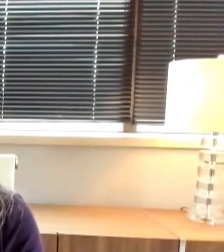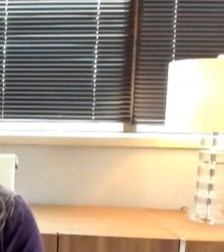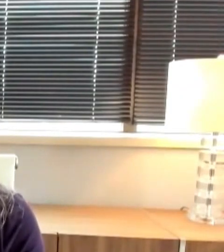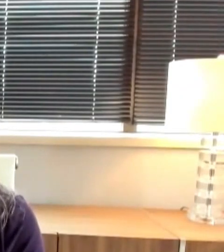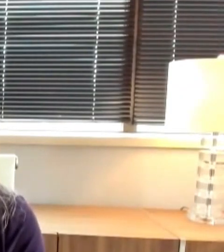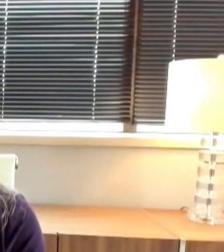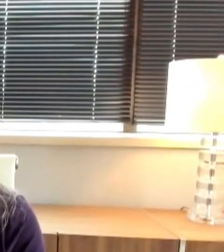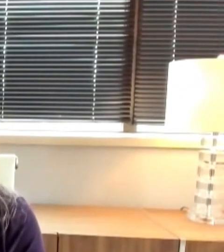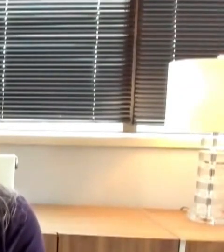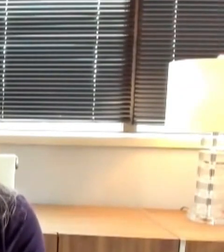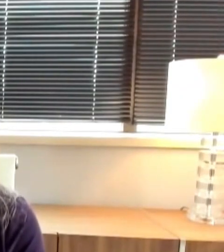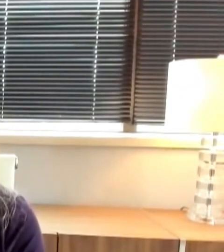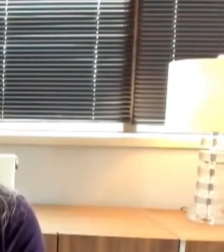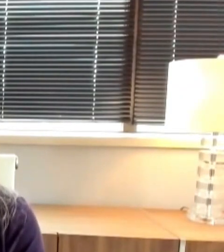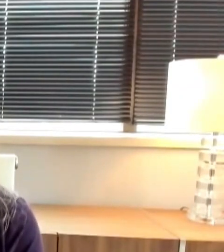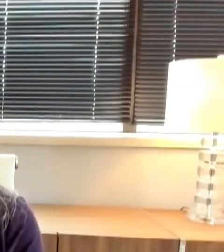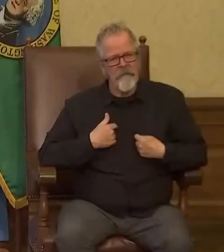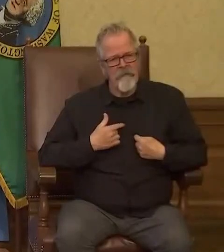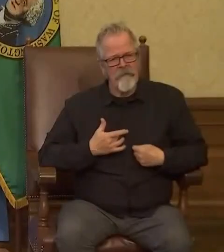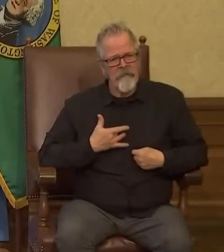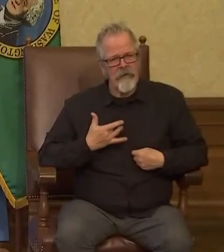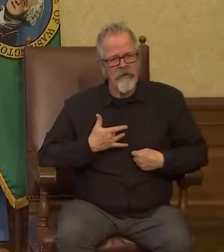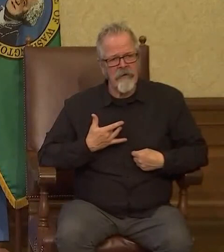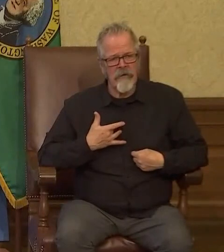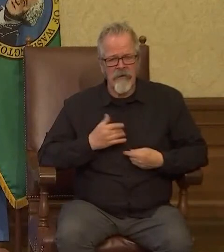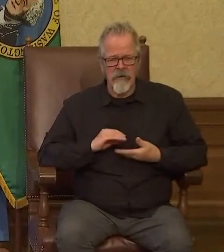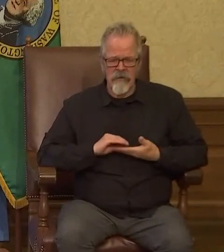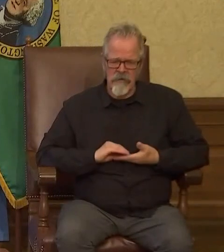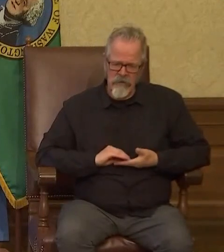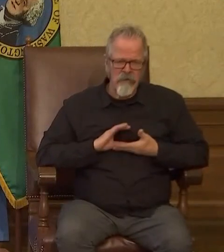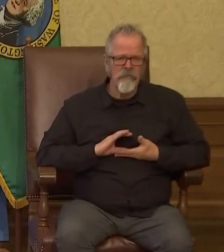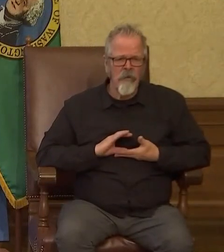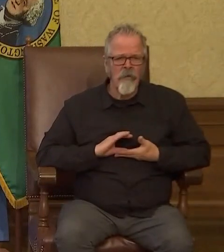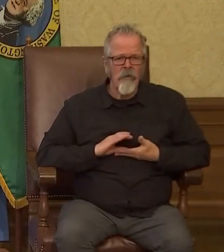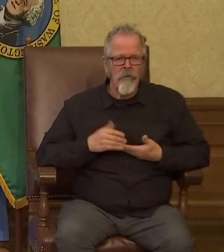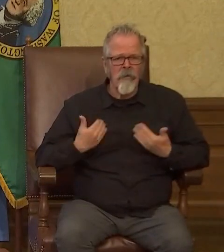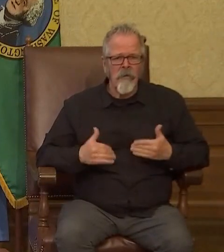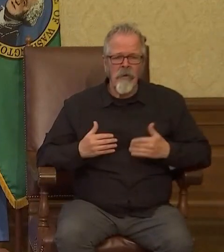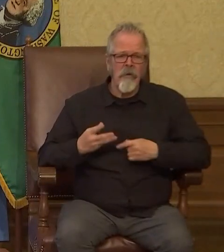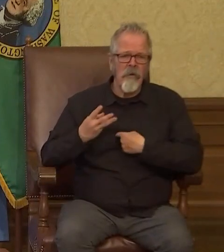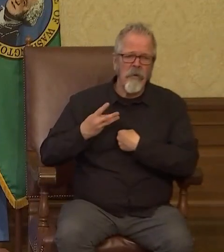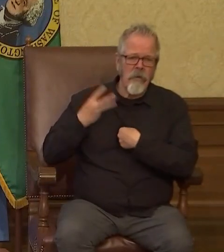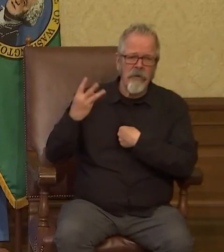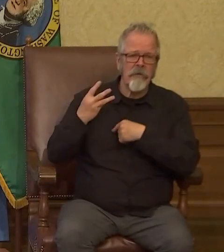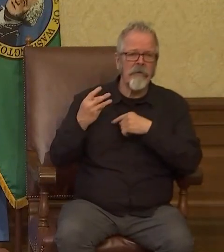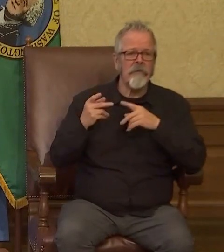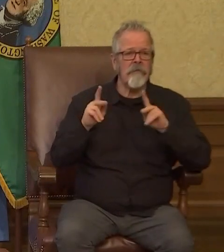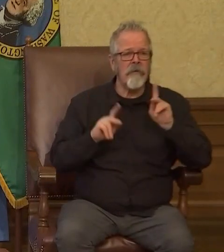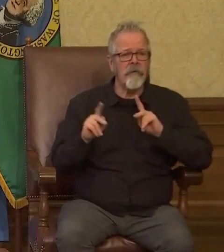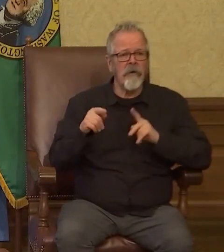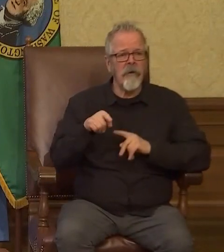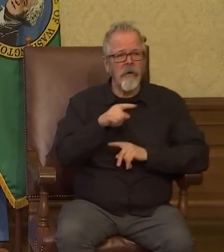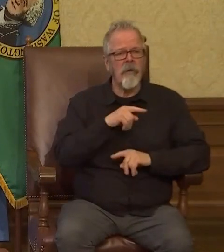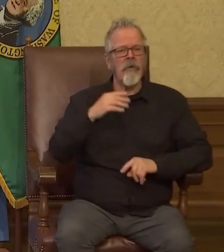OWNERS THEMSELVES. WE HAVE TO LEARN FROM THE EXPERTS IN THOSE DIFFERENT OWNERS THEMSELVES. WE HAVE TO LEARN FROM THE EXPERTS IN THOSE DIFFERENT BUSINESS OWNERS THEMSELVES. WE HAVE TO LEARN FROM THE EXPERTS IN THOSE DIFFERENT BUSINESS SECTORS OWNERS THEMSELVES. WE HAVE TO LEARN FROM THE EXPERTS IN THOSE DIFFERENT BUSINESS SECTORS HOW LEARN FROM THE EXPERTS IN THOSE DIFFERENT BUSINESS SECTORS HOW LEARN FROM THE EXPERTS IN THOSE DIFFERENT BUSINESS SECTORS HOW THEY LEARN FROM THE EXPERTS IN THOSE DIFFERENT BUSINESS SECTORS HOW THEY THINK LEARN FROM THE EXPERTS IN THOSE DIFFERENT BUSINESS SECTORS HOW THEY THINK THEY LEARN FROM THE EXPERTS IN THOSE DIFFERENT BUSINESS SECTORS HOW THEY THINK THEY CAN LEARN FROM THE EXPERTS IN THOSE DIFFERENT BUSINESS SECTORS HOW THEY THINK THEY CAN REOPEN. DIFFERENT BUSINESS SECTORS HOW THEY THINK THEY CAN REOPEN. DIFFERENT BUSINESS SECTORS HOW THEY THINK THEY CAN REOPEN. I DIFFERENT BUSINESS SECTORS HOW THEY THINK THEY CAN REOPEN. I MEAN DIFFERENT BUSINESS SECTORS HOW THEY THINK THEY CAN REOPEN. I MEAN THEY'RE DIFFERENT BUSINESS SECTORS HOW THEY THINK THEY CAN REOPEN. I MEAN THEY'RE THE DIFFERENT BUSINESS SECTORS HOW THEY THINK THEY CAN REOPEN. I MEAN THEY'RE THE ONES DIFFERENT BUSINESS SECTORS HOW THEY THINK THEY CAN REOPEN. I MEAN THEY'RE THE ONES WHO THEY THINK THEY CAN REOPEN. I MEAN THEY'RE THE ONES WHO THEY THINK THEY CAN REOPEN. I MEAN THEY'RE THE ONES WHO KNOW THEY THINK THEY CAN REOPEN. I MEAN THEY'RE THE ONES WHO KNOW THEIR THEY THINK THEY CAN REOPEN. I MEAN THEY'RE THE ONES WHO KNOW THEIR BUSINESS THEY THINK THEY CAN REOPEN. I MEAN THEY'RE THE ONES WHO KNOW THEIR BUSINESS BETTER THEY THINK THEY CAN REOPEN. I MEAN THEY'RE THE ONES WHO KNOW THEIR BUSINESS BETTER THAN I MEAN THEY'RE THE ONES WHO KNOW THEIR BUSINESS BETTER THAN I MEAN THEY'RE THE ONES WHO KNOW THEIR BUSINESS BETTER THAN ANYTHING I MEAN THEY'RE THE ONES WHO KNOW THEIR BUSINESS BETTER THAN ANYTHING ELSE